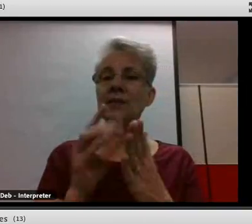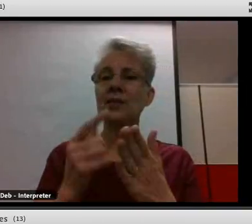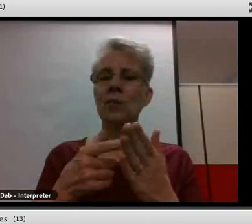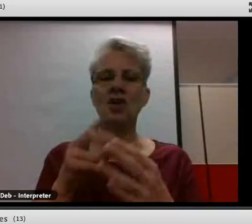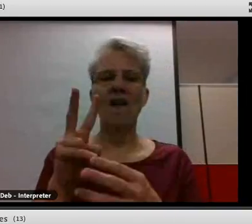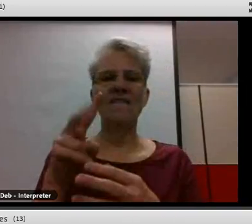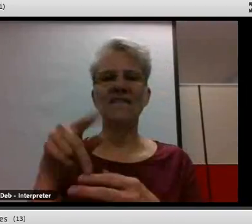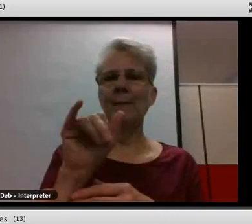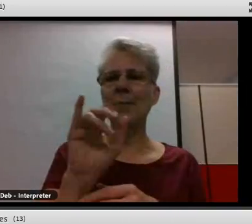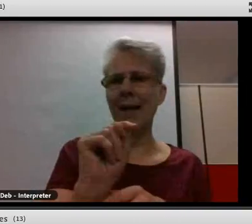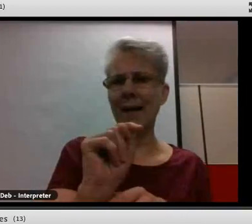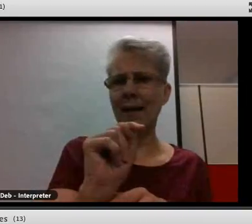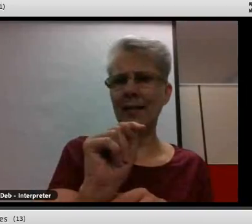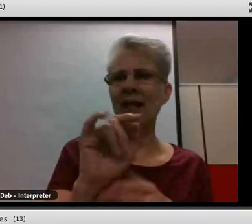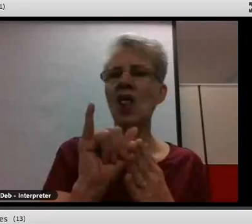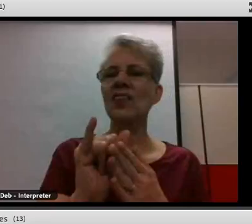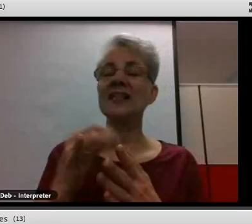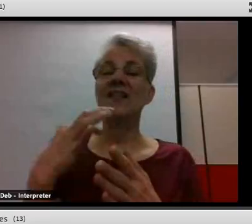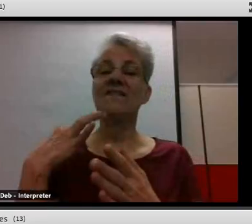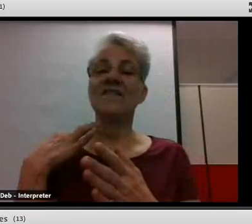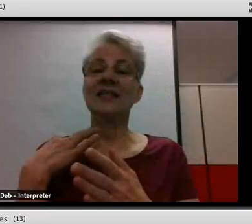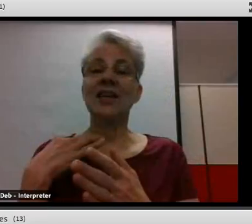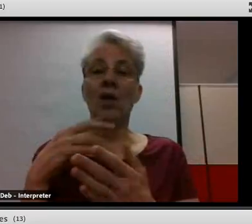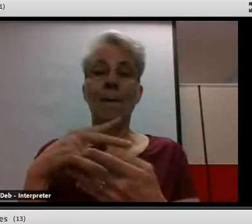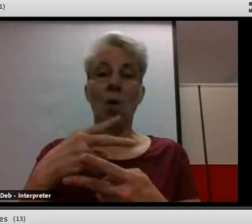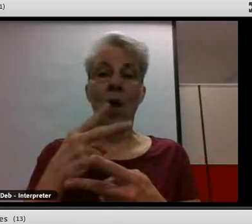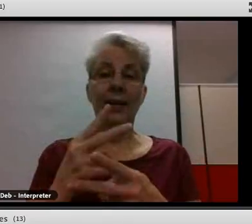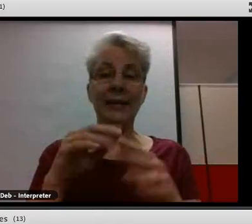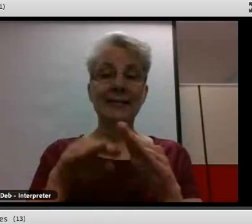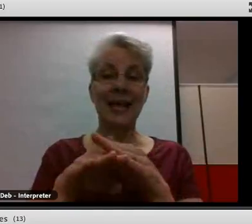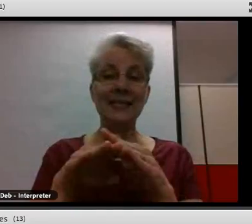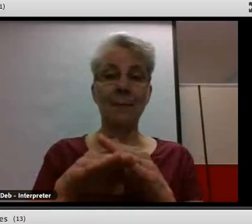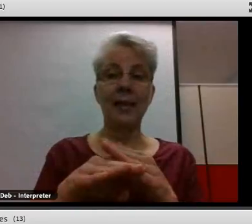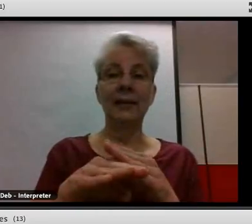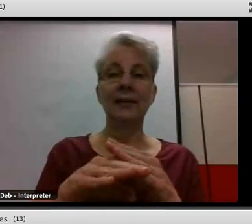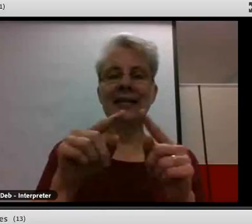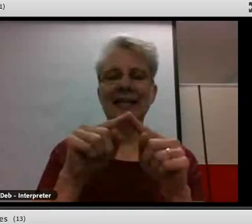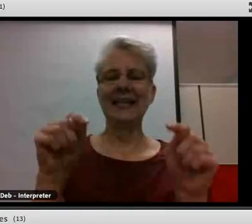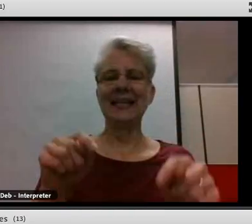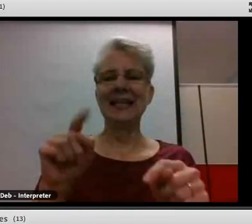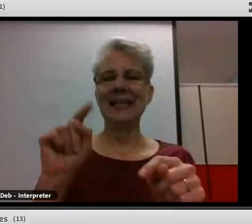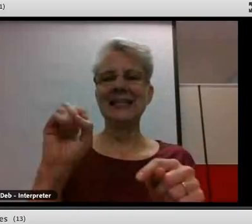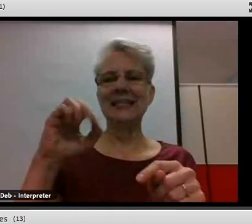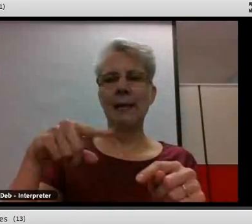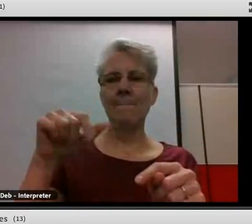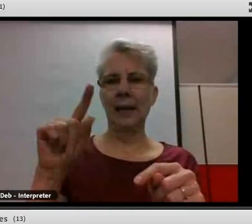and intranet information and applications also need to have that.